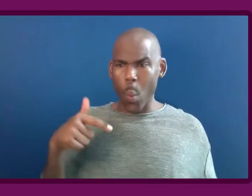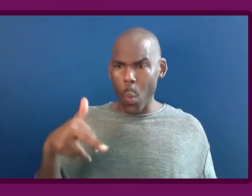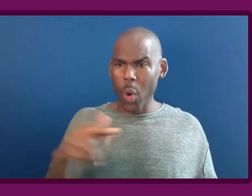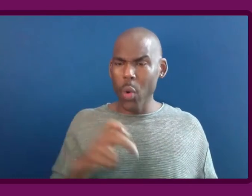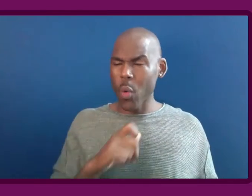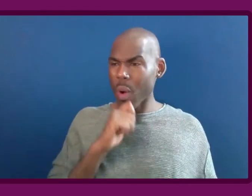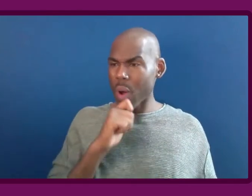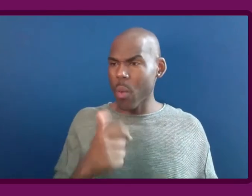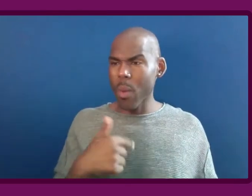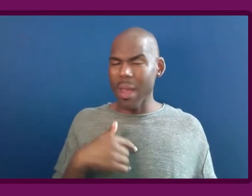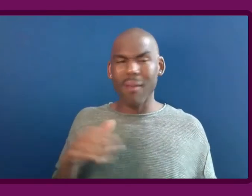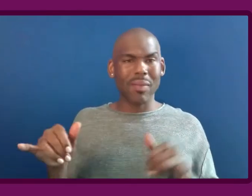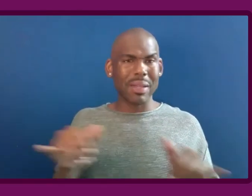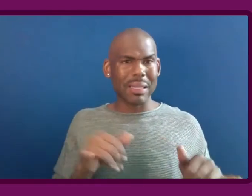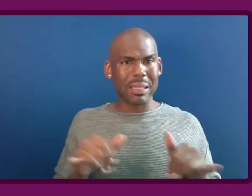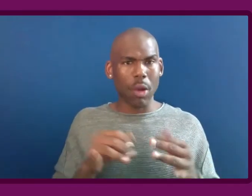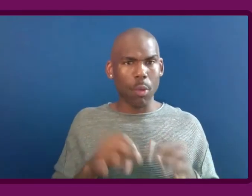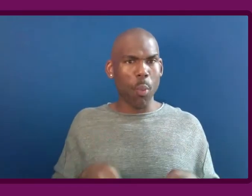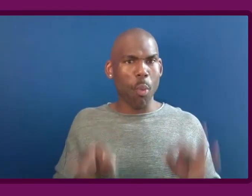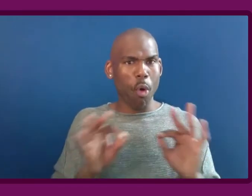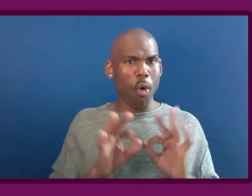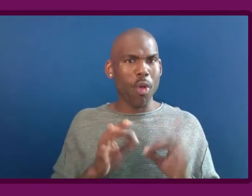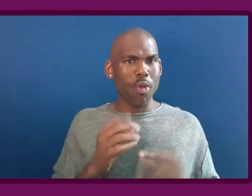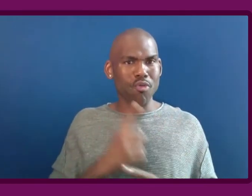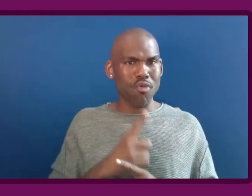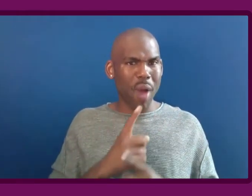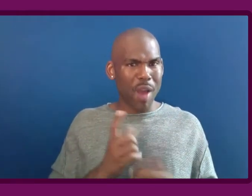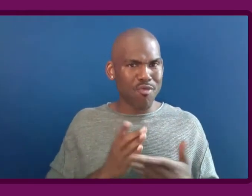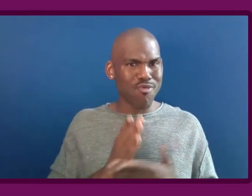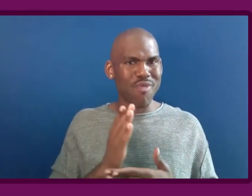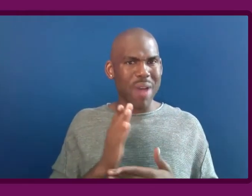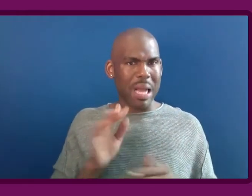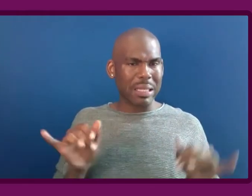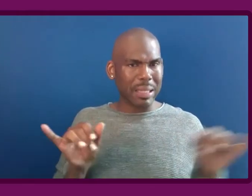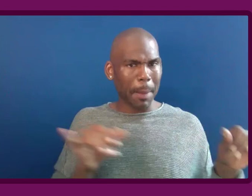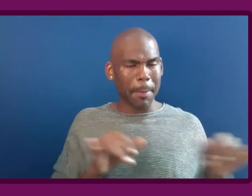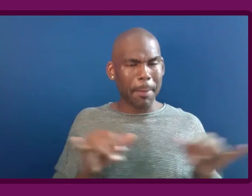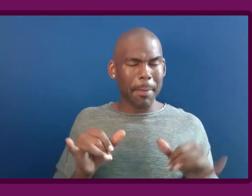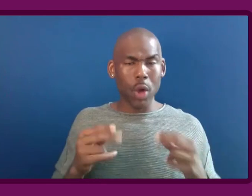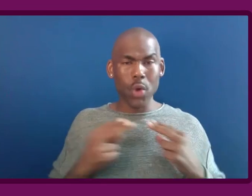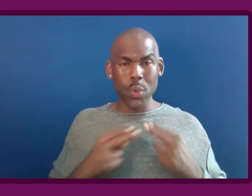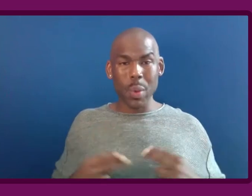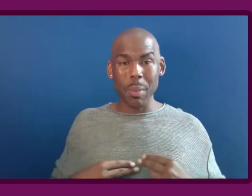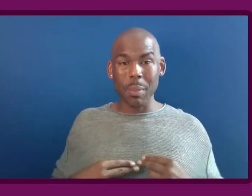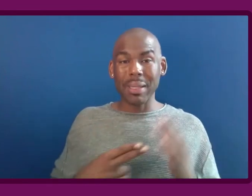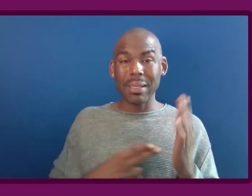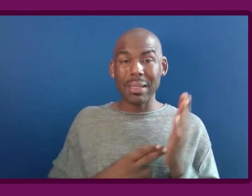or not walking we all have the same world. It's about human dignity and about our human rights.